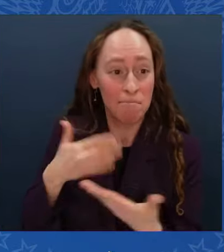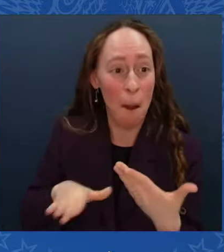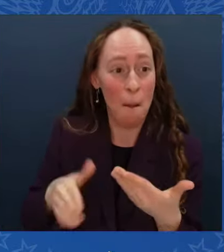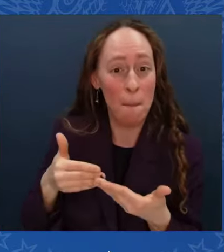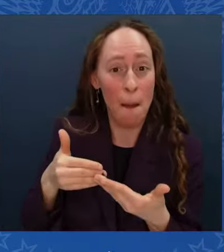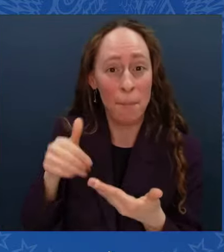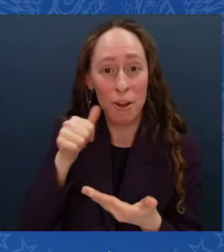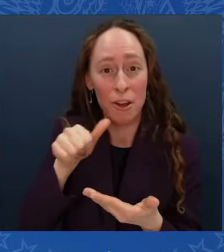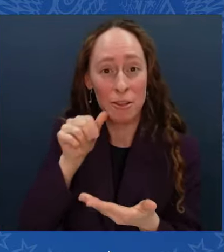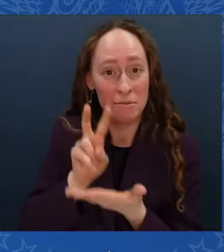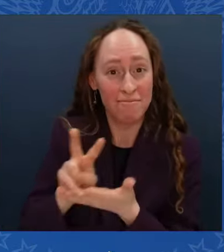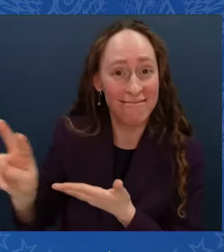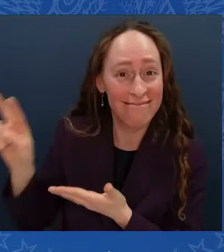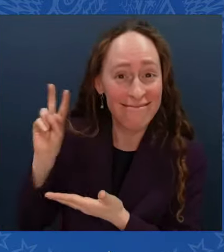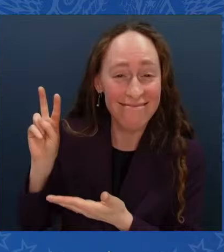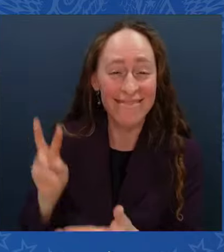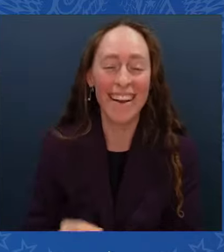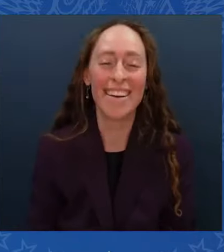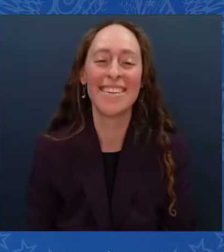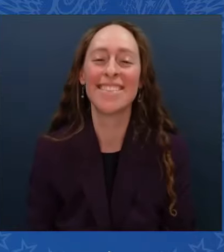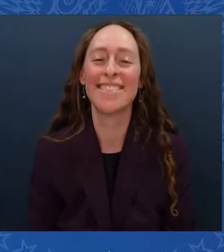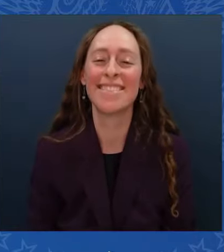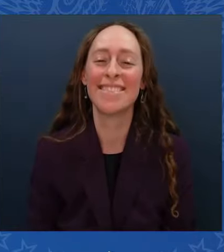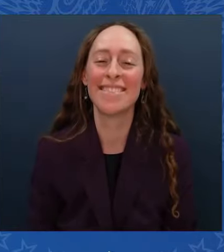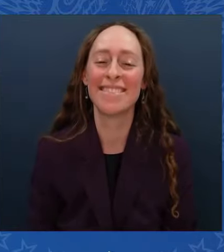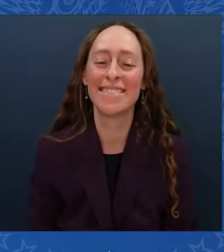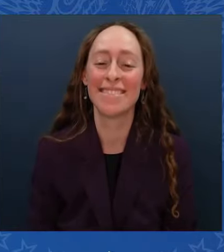It's a defining moment for me to live my dream of being a mom,